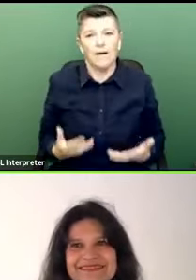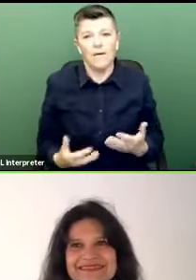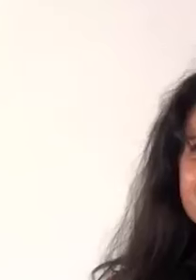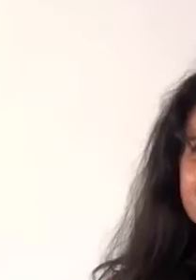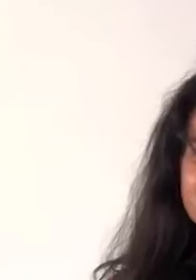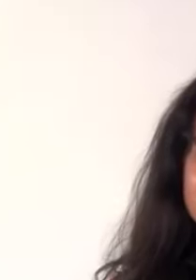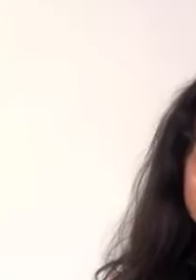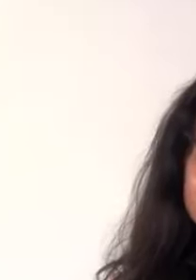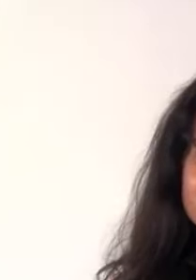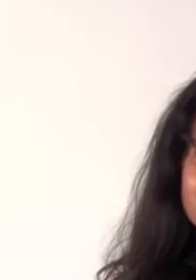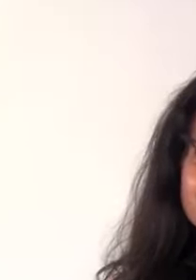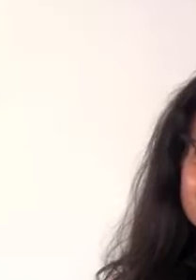chair of CAT: